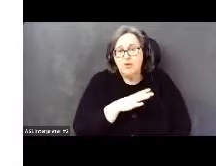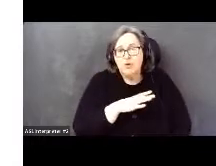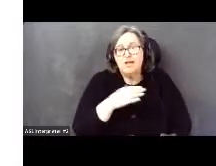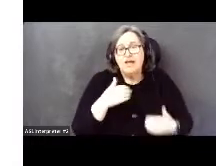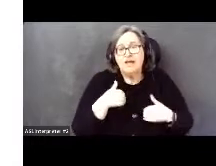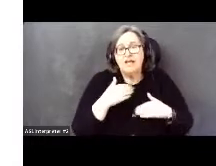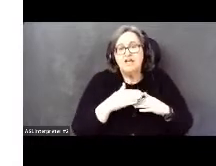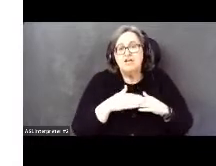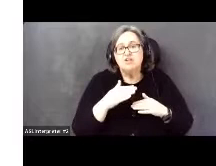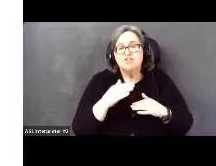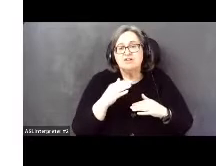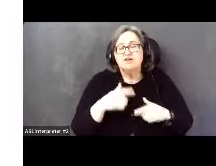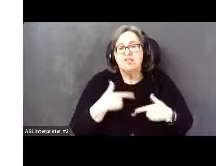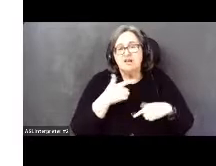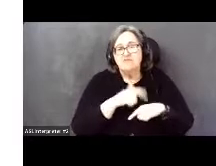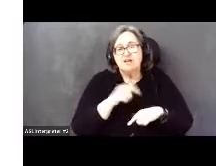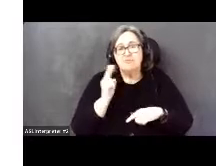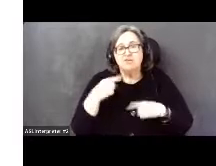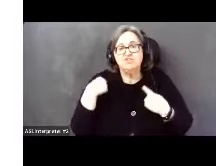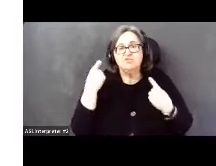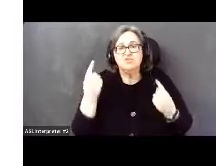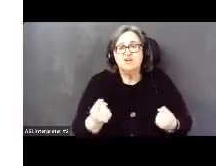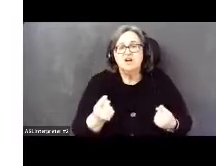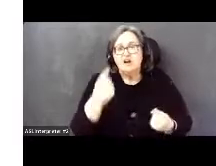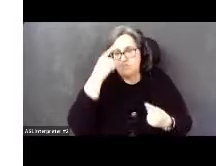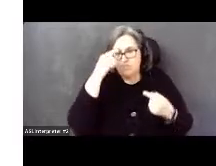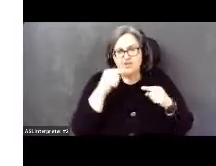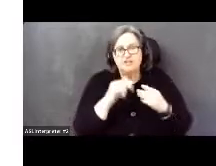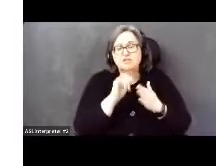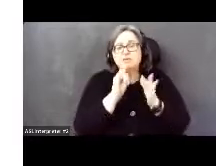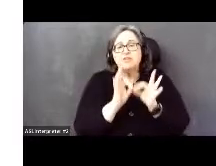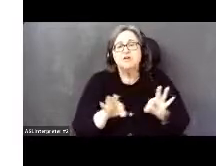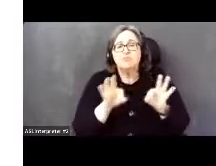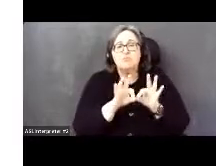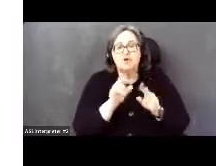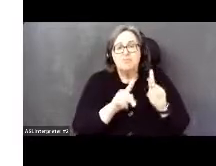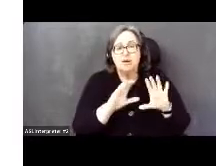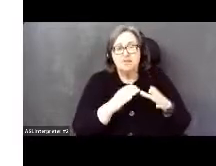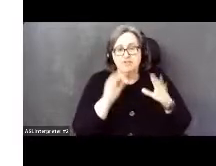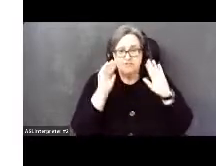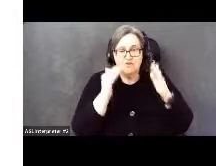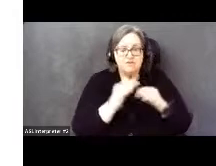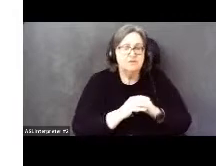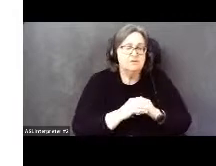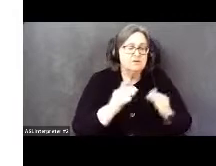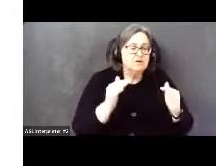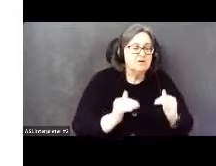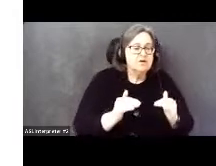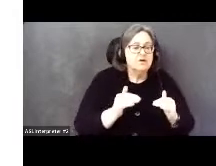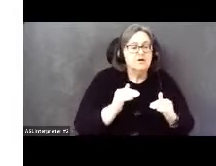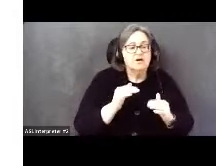least a lifetime history of brain injury. That can be an important population to focus